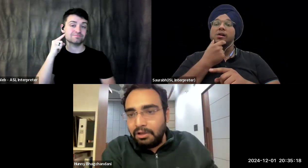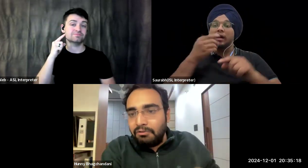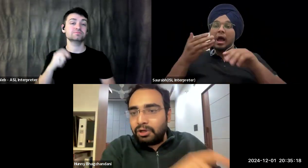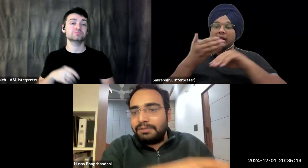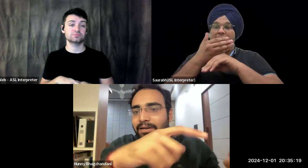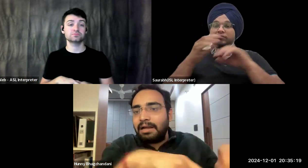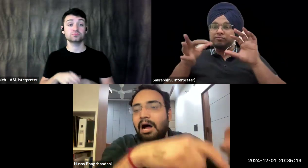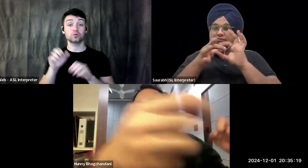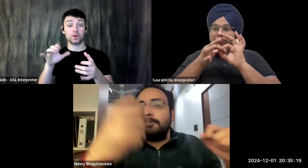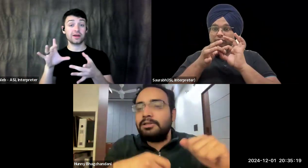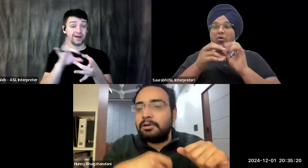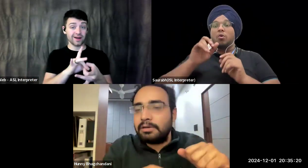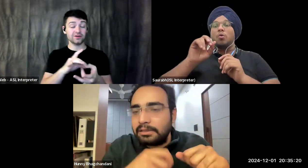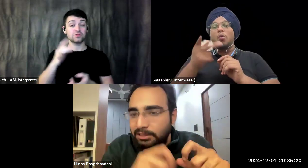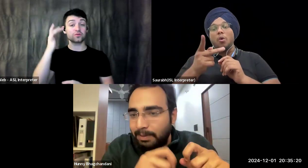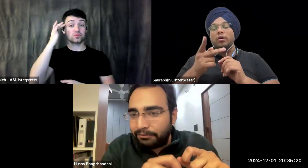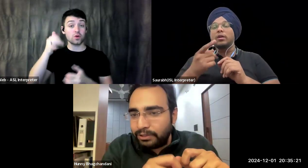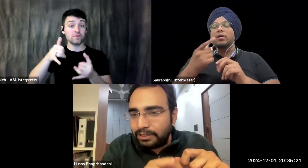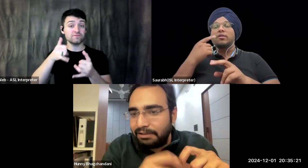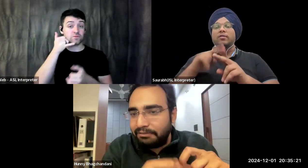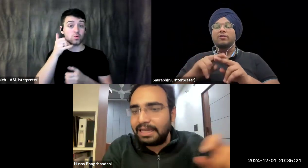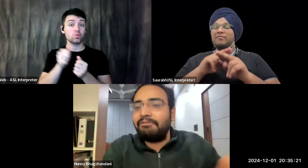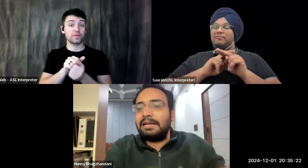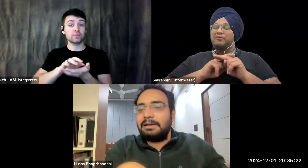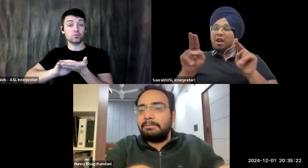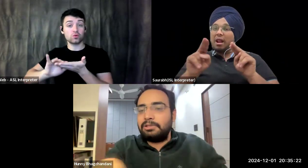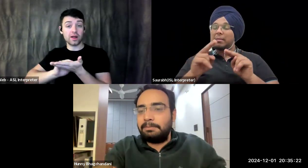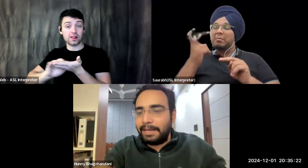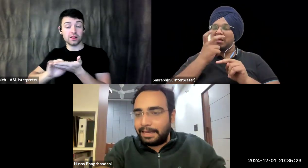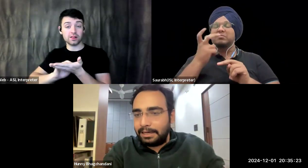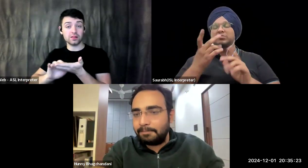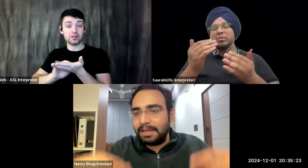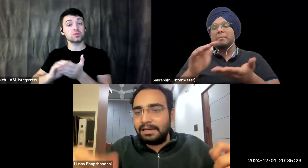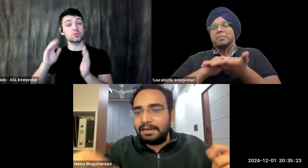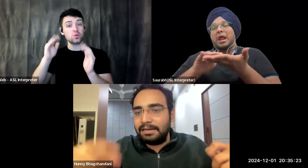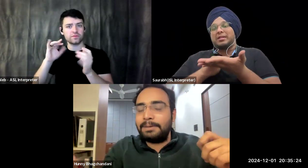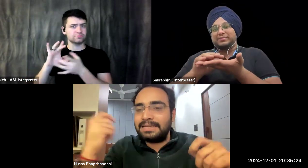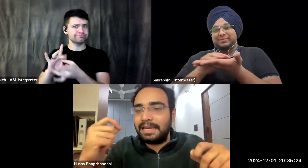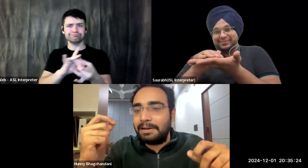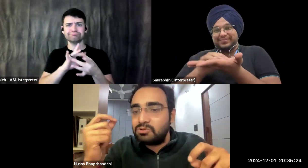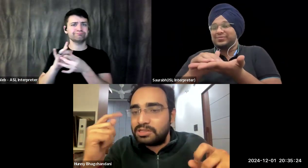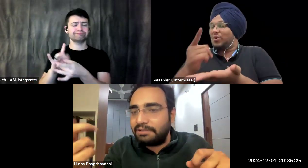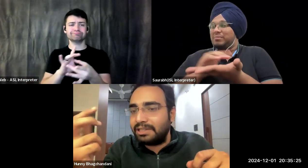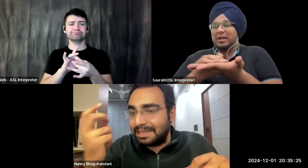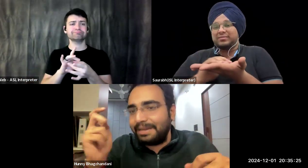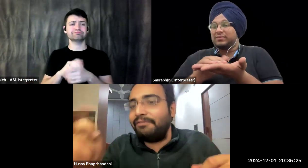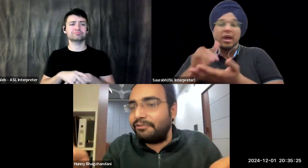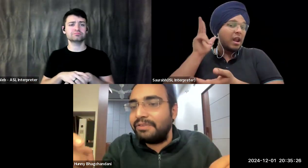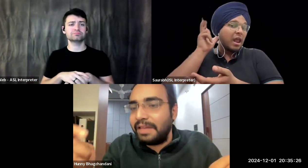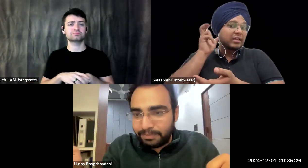Whatever output the smartphone is giving, it will come to the braille. And a person can able to see what is happening in front of them